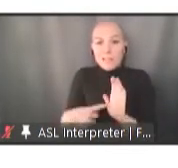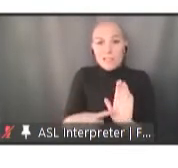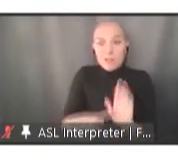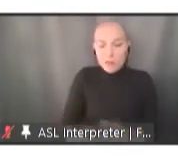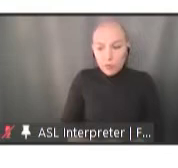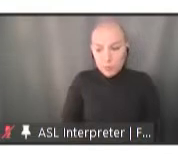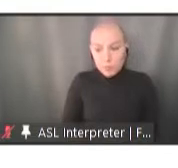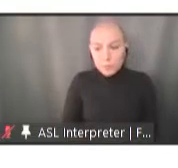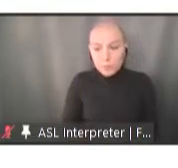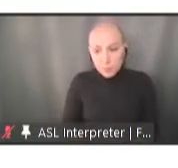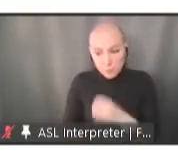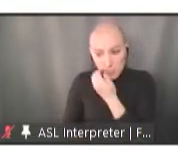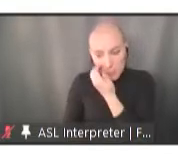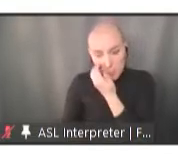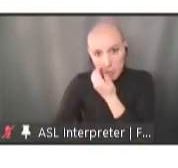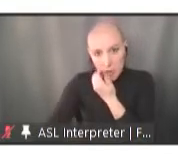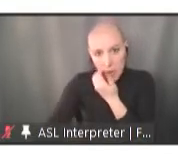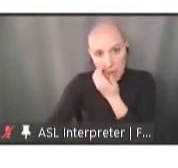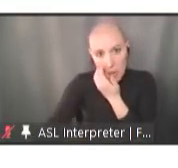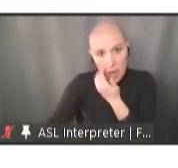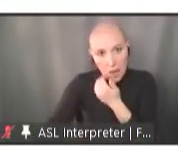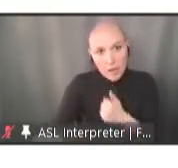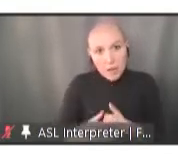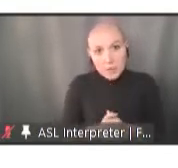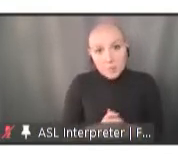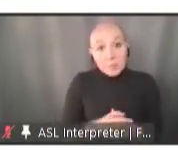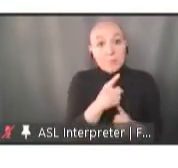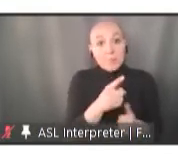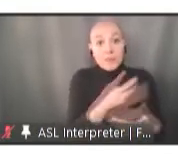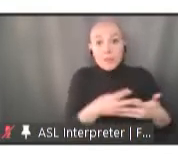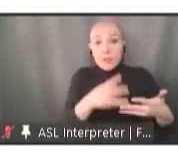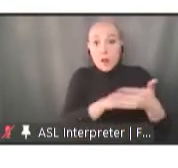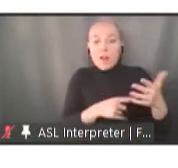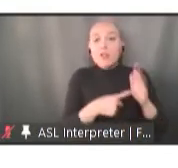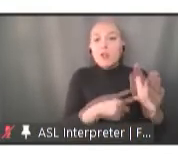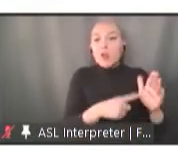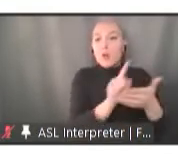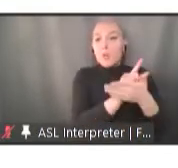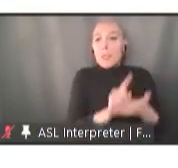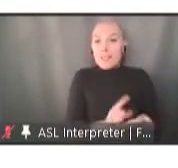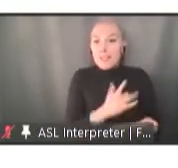These graphs show the weekly trends and age-standardized incidence of COVID-19